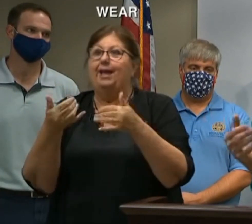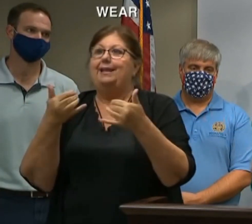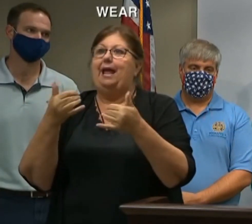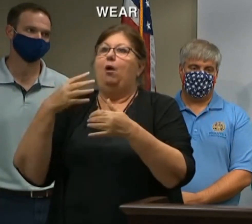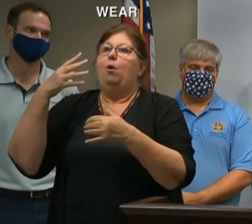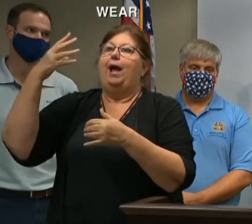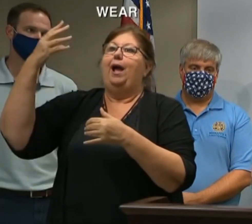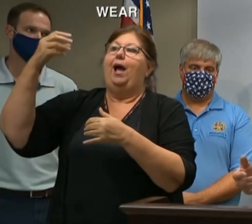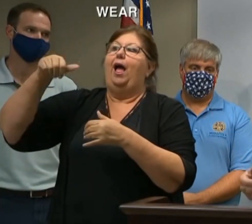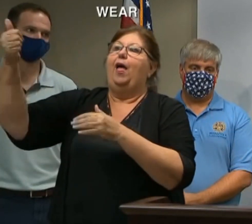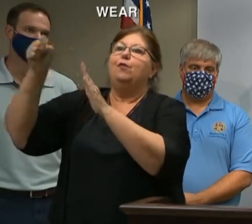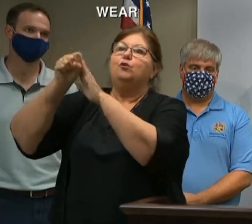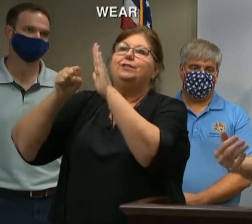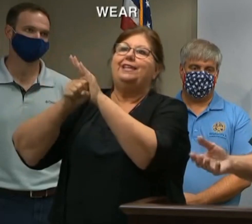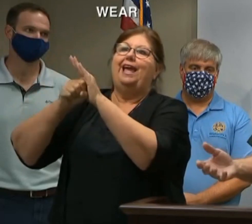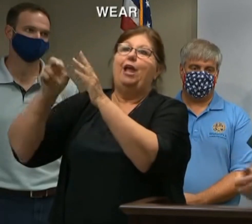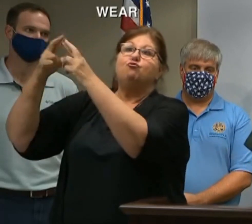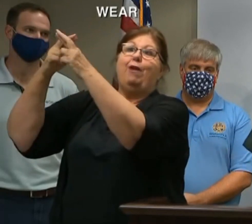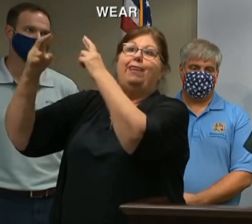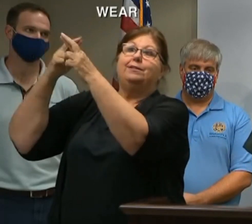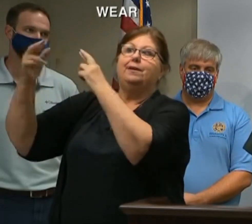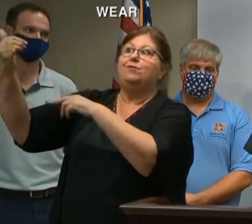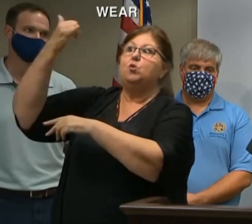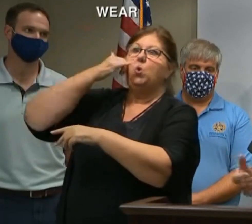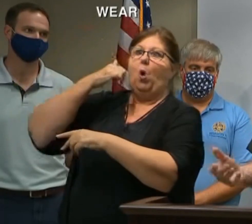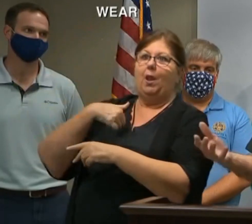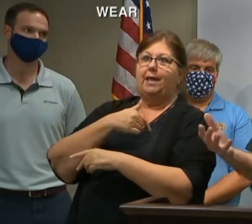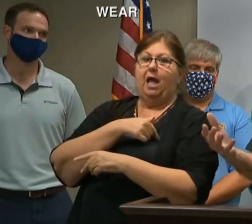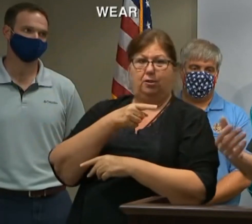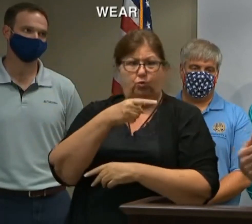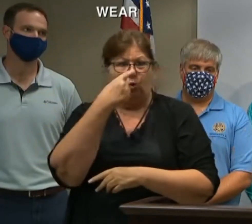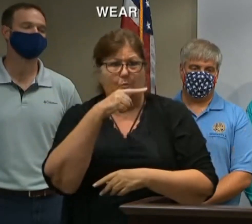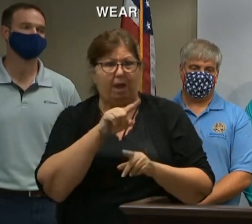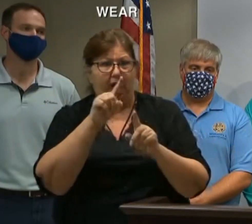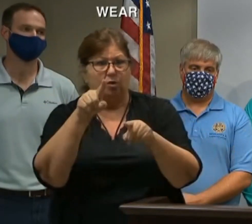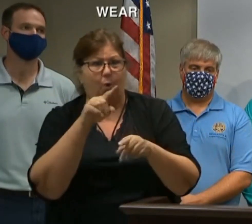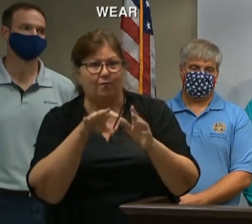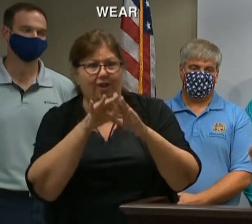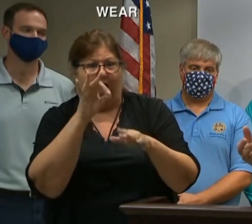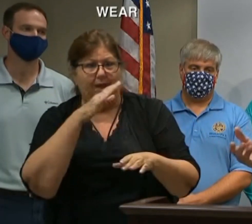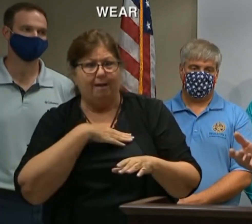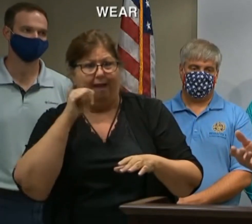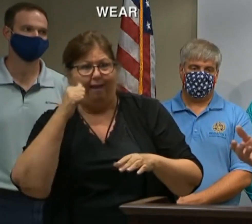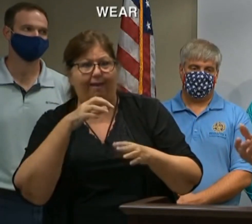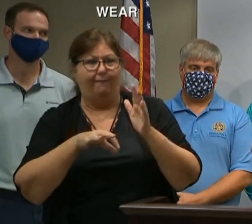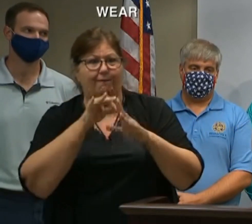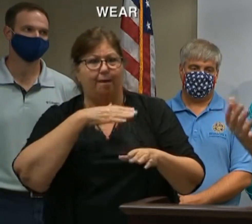check on joe my brother or you know whoever my aunt we haven't heard from him in a couple of days these are the folks that got into the